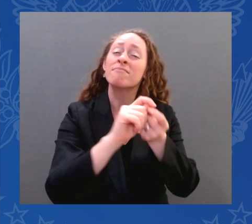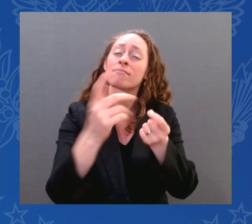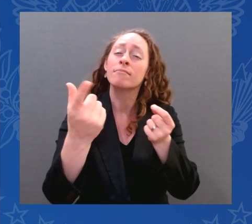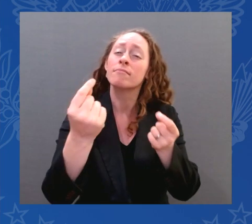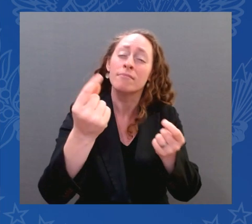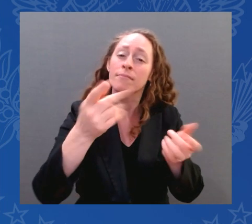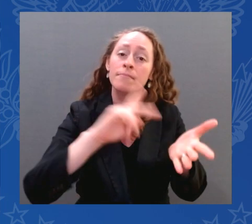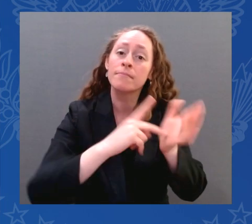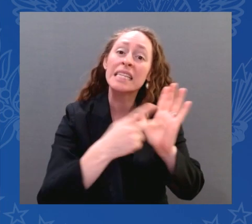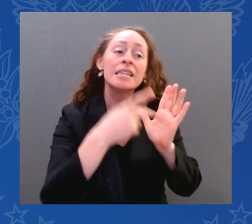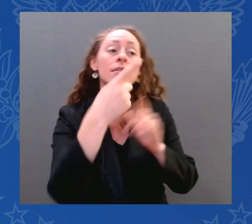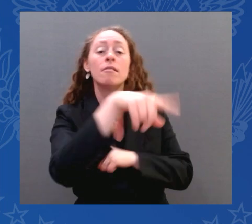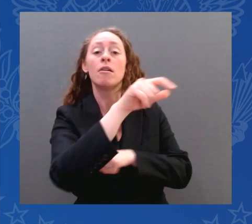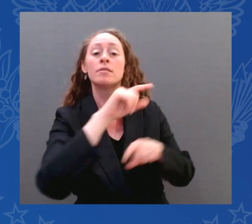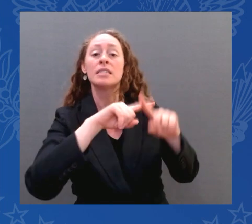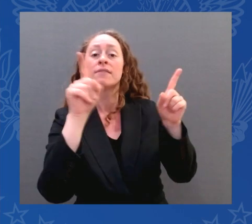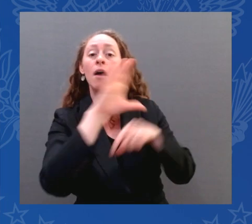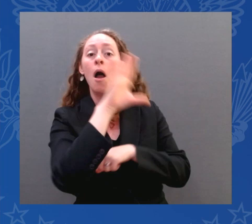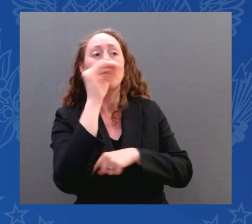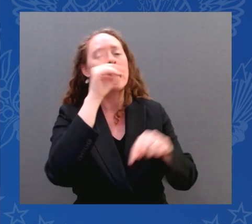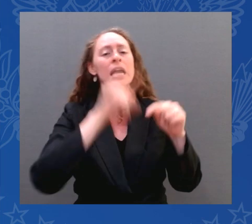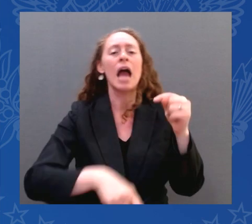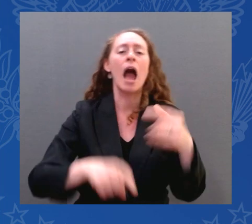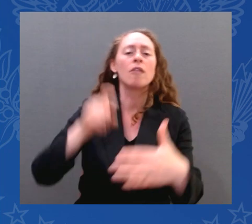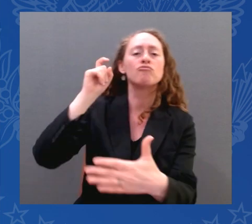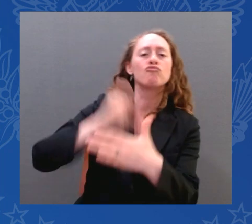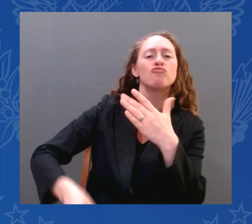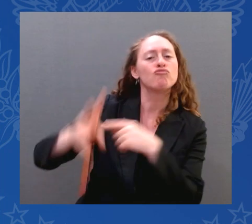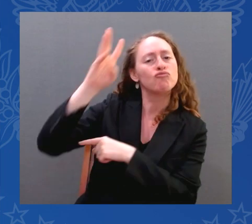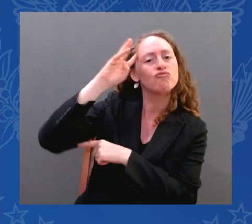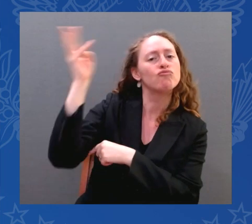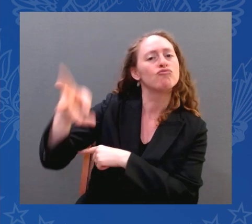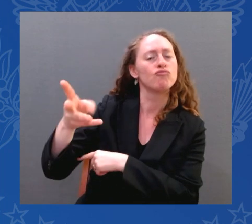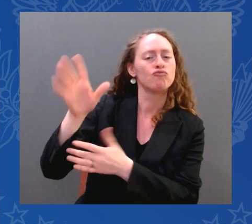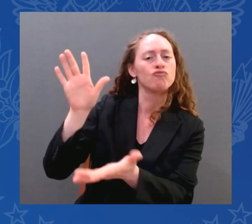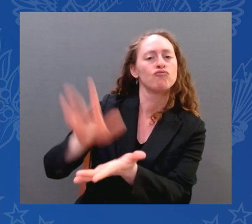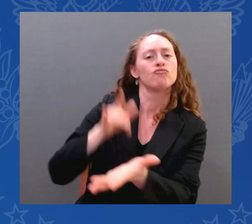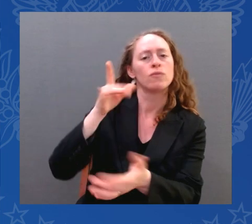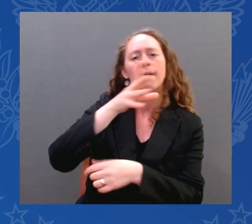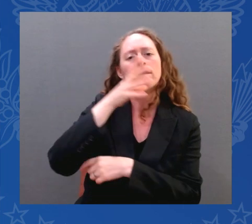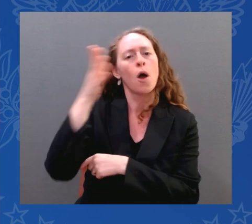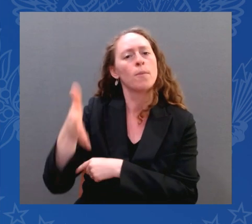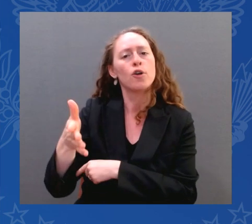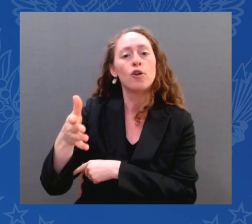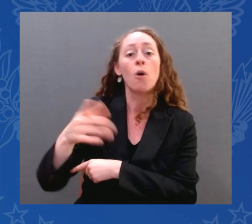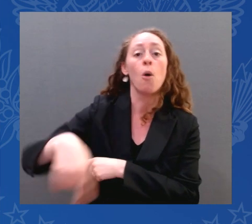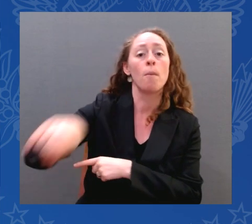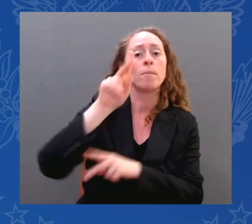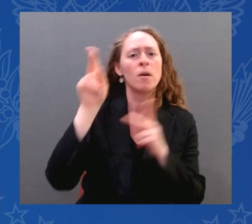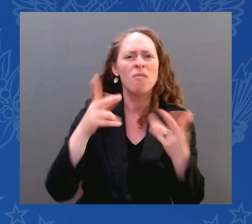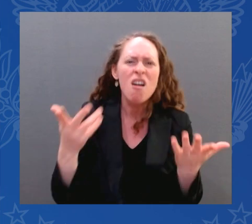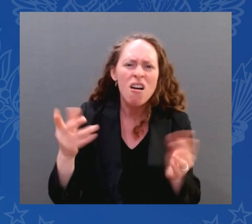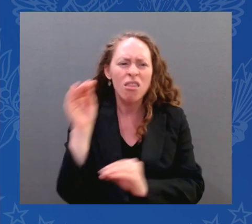and give the American people a little bit of breathing room, just a little bit more breathing room. You want to know why prices are so high?